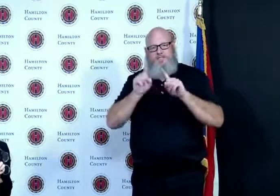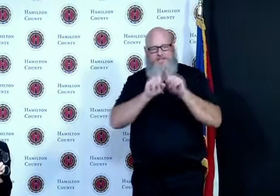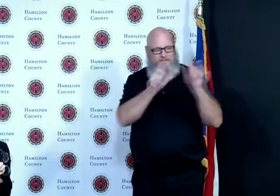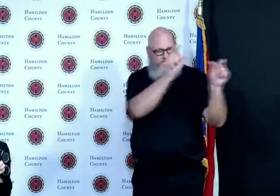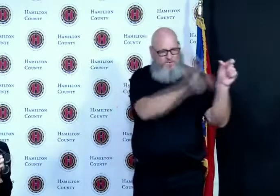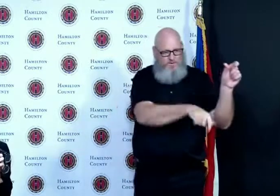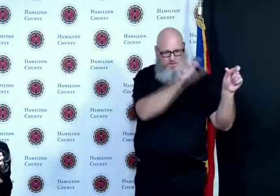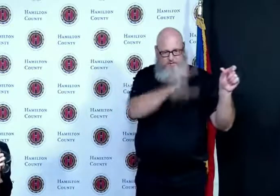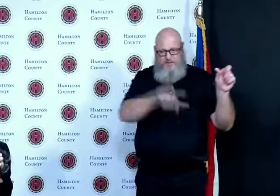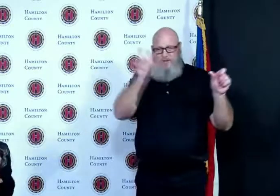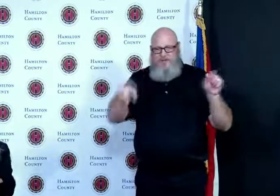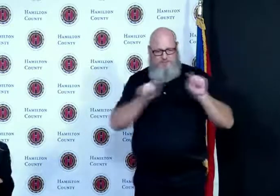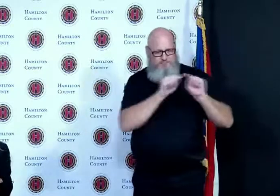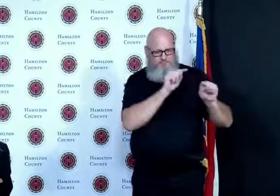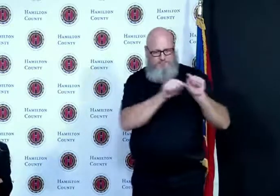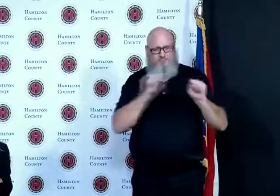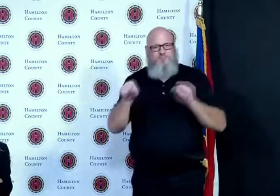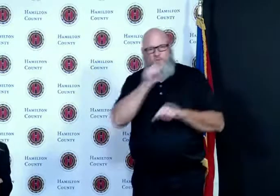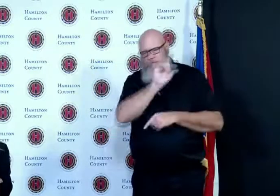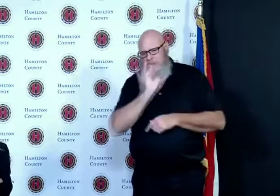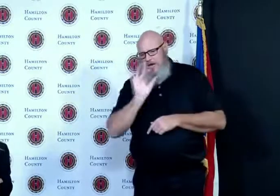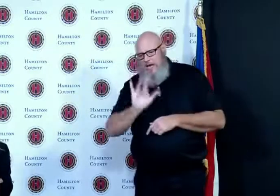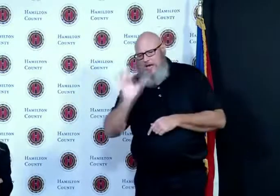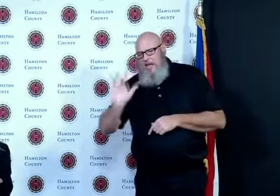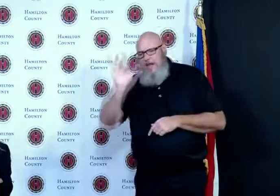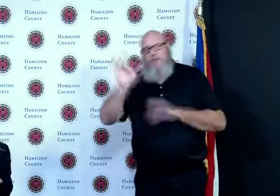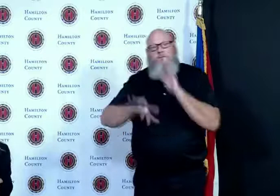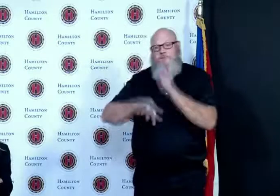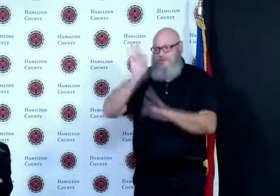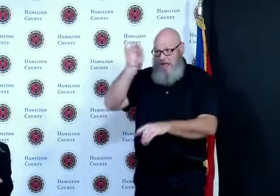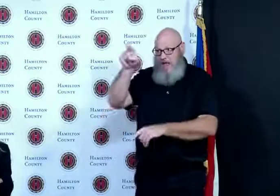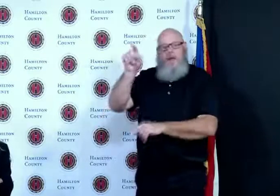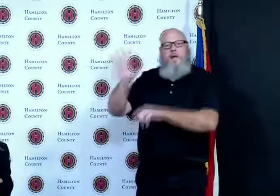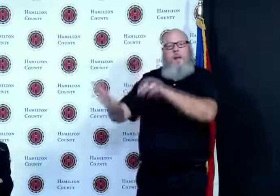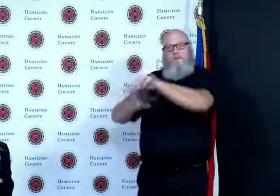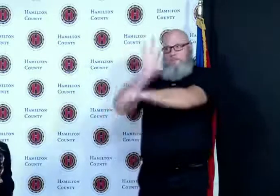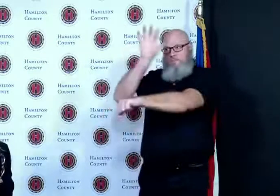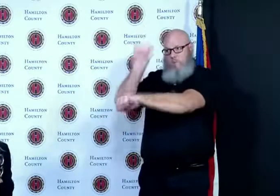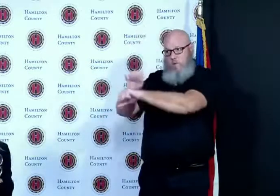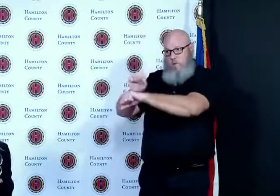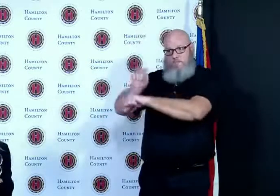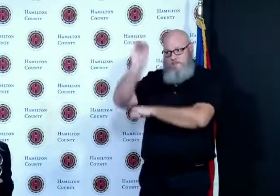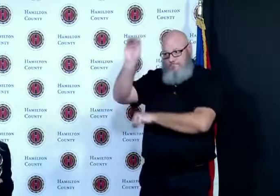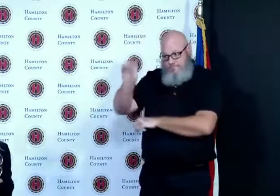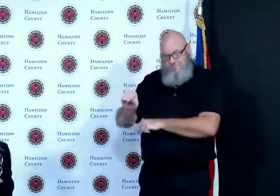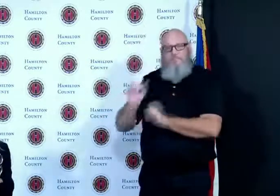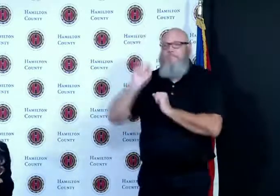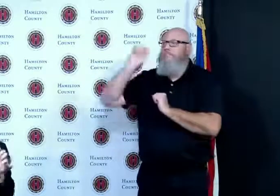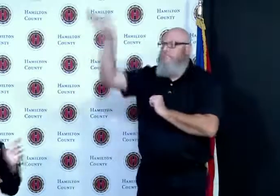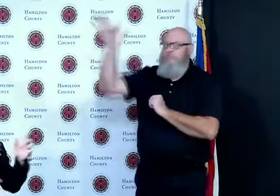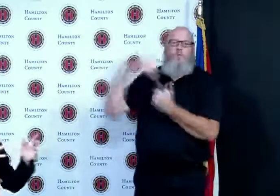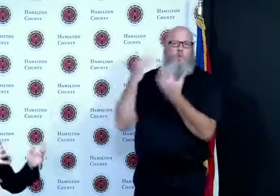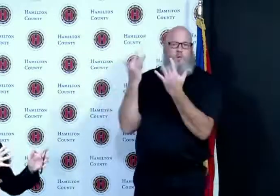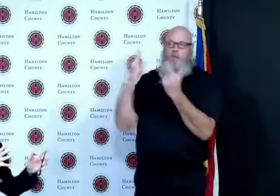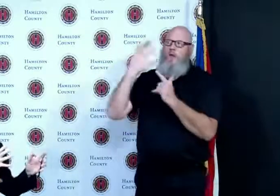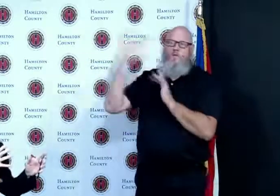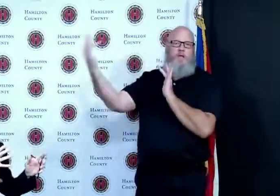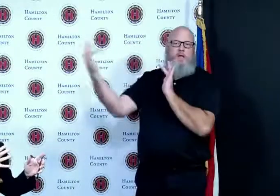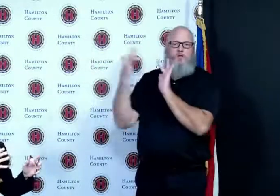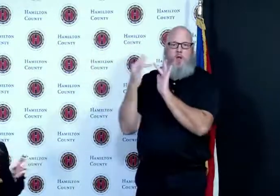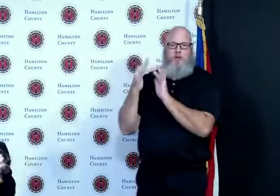so an individual can go on there and choose one of the hospital systems choose city Public Health